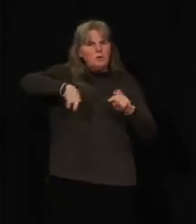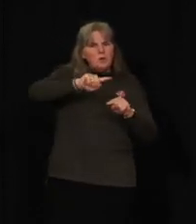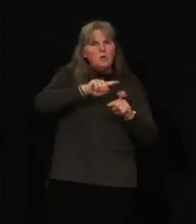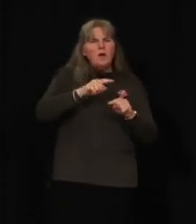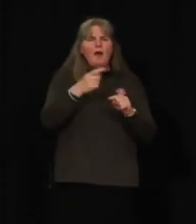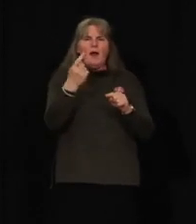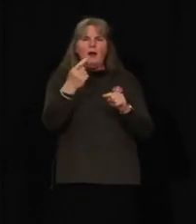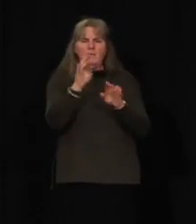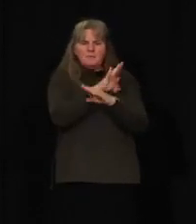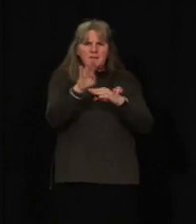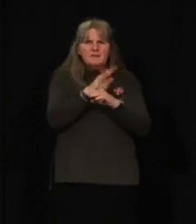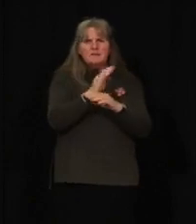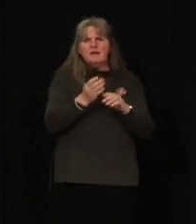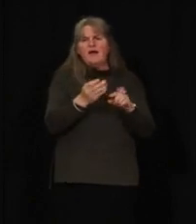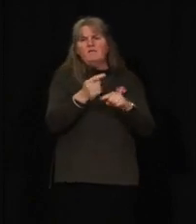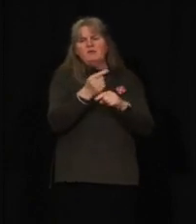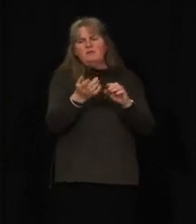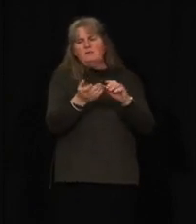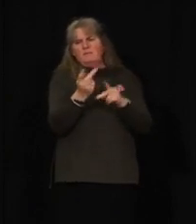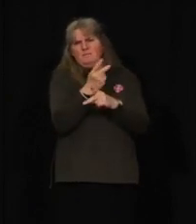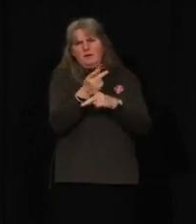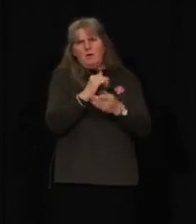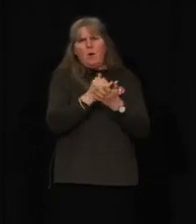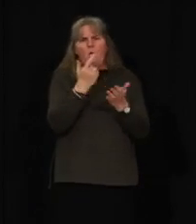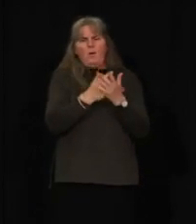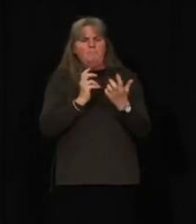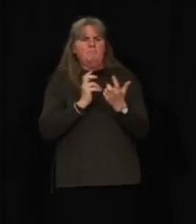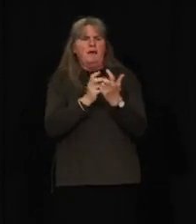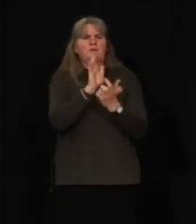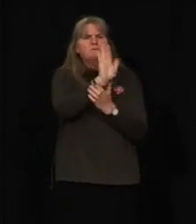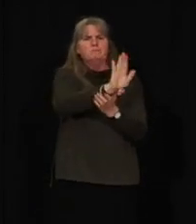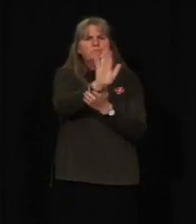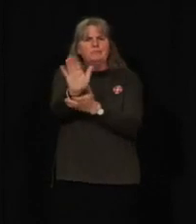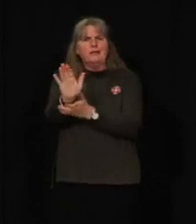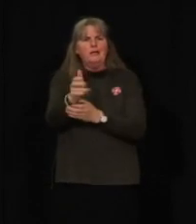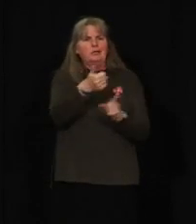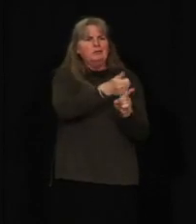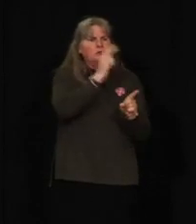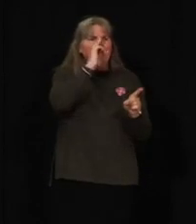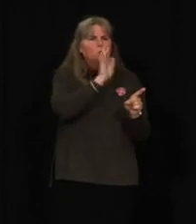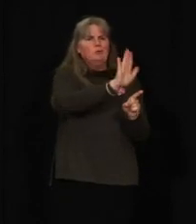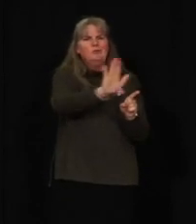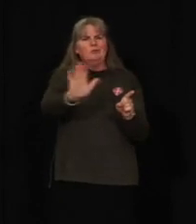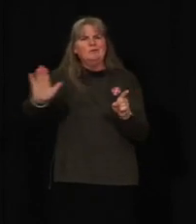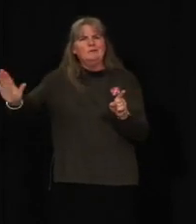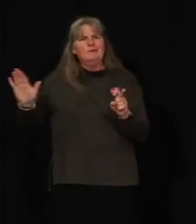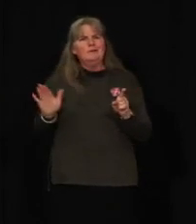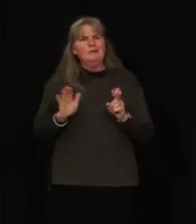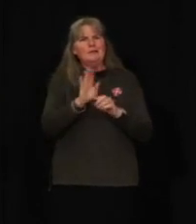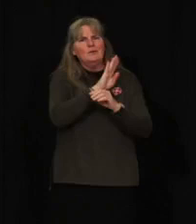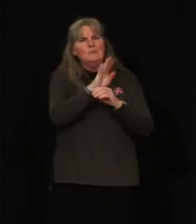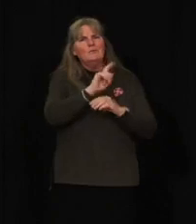works best for the workplace, for the family, and how can safe distancing be in the workplace